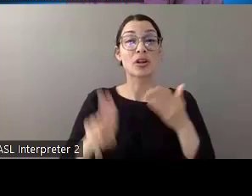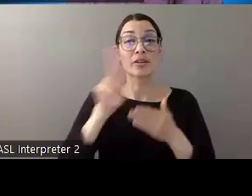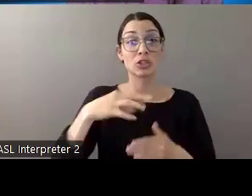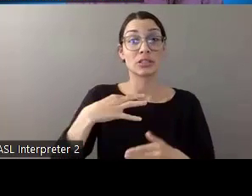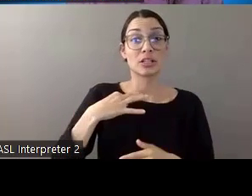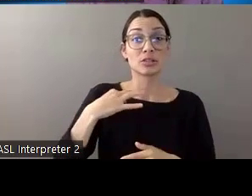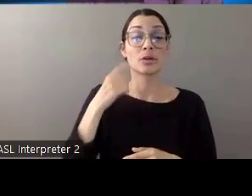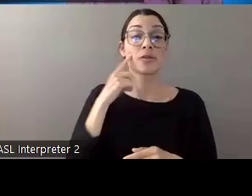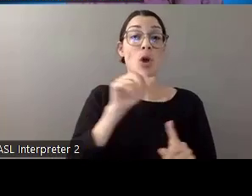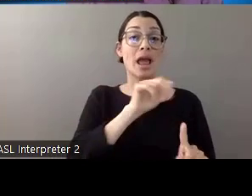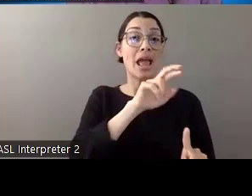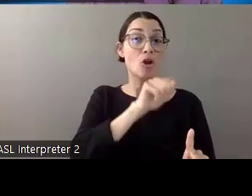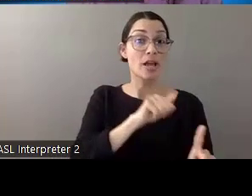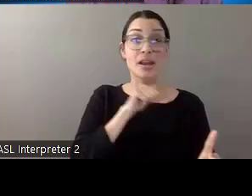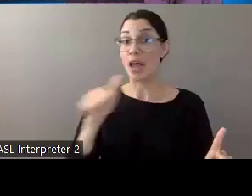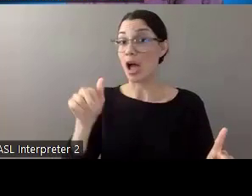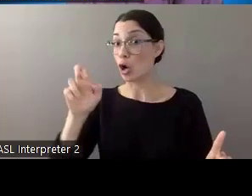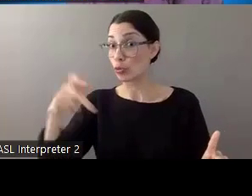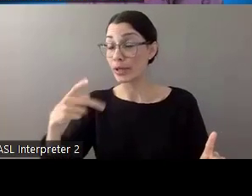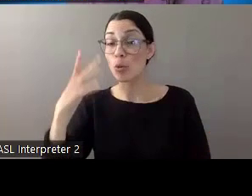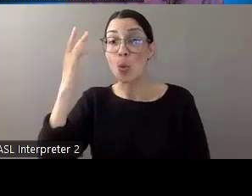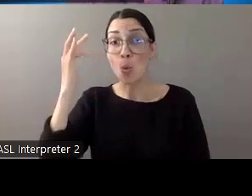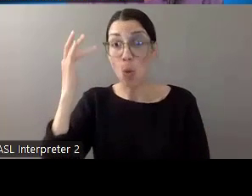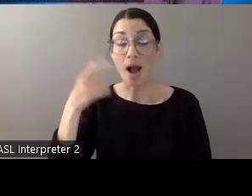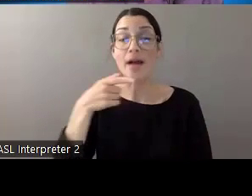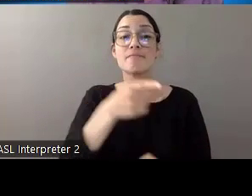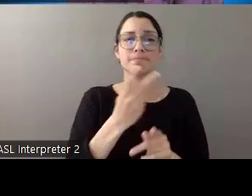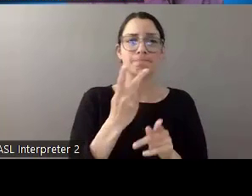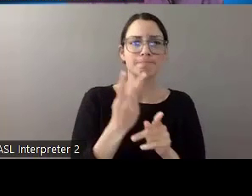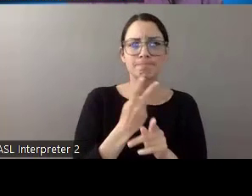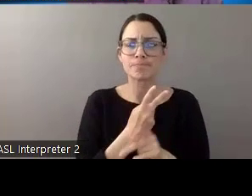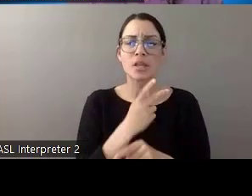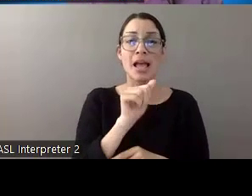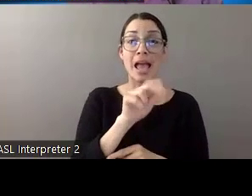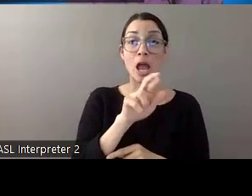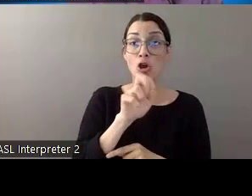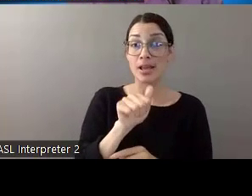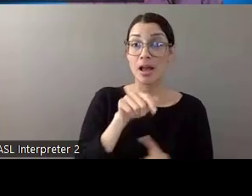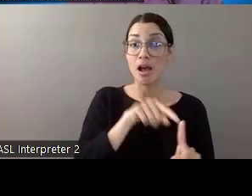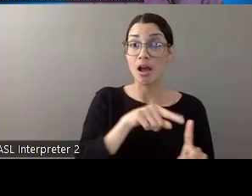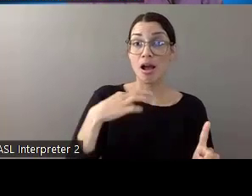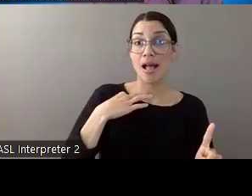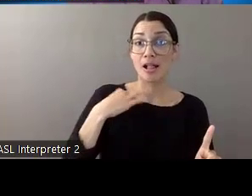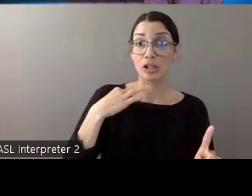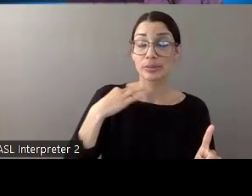and not REAP are that in calculating AREA eligibility, all the non-health professional components